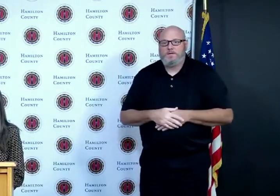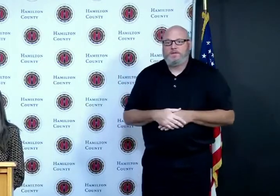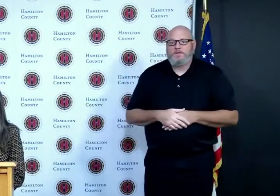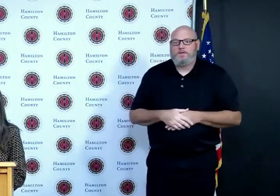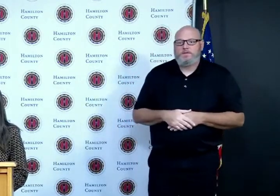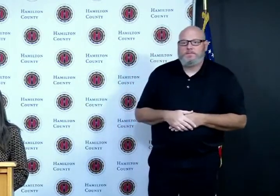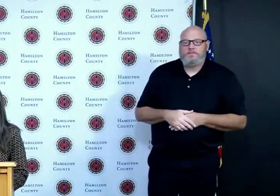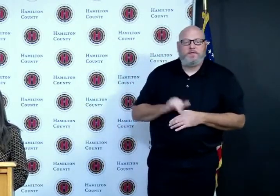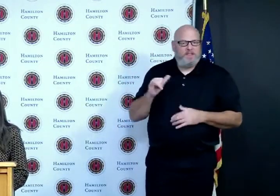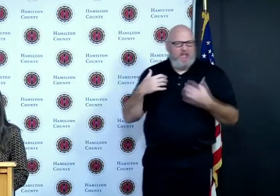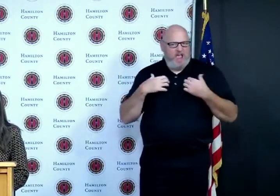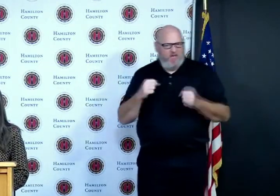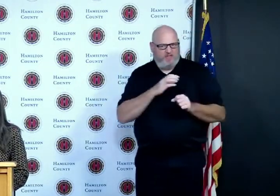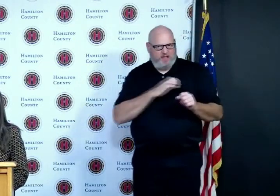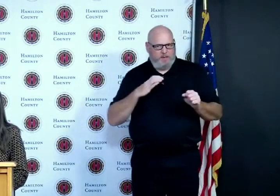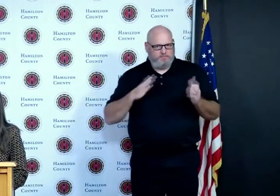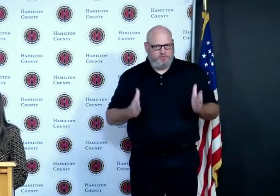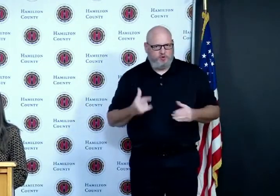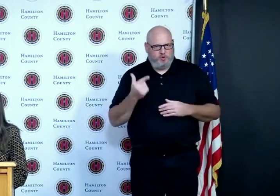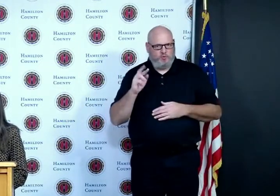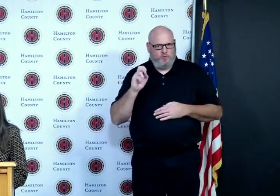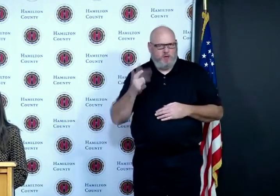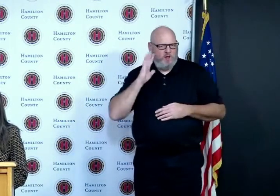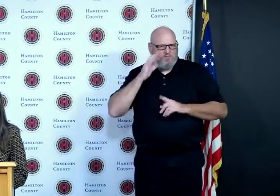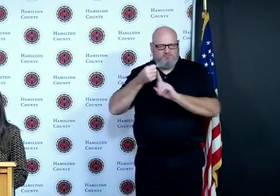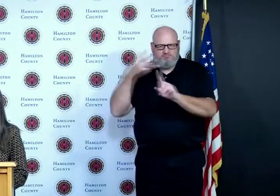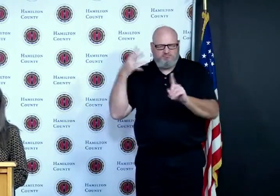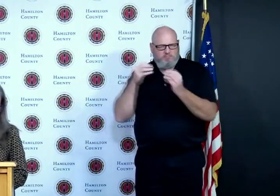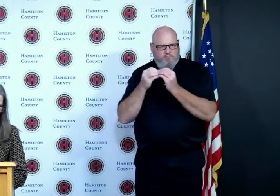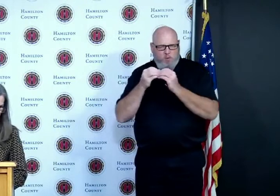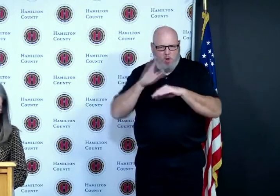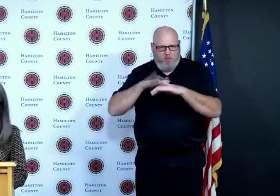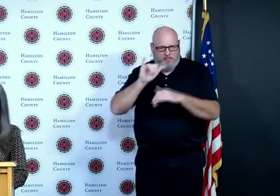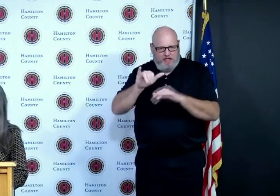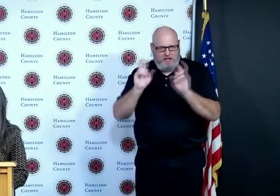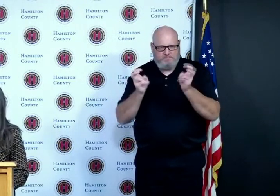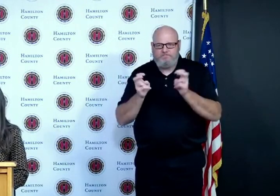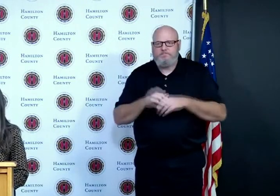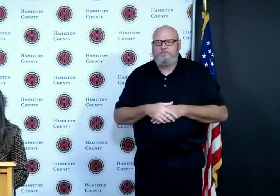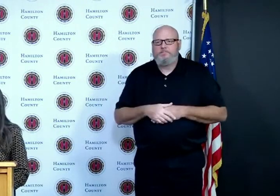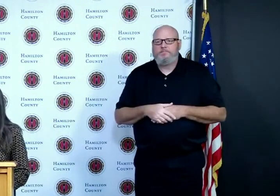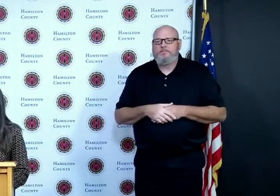update from the economic recovery and relief task force and finally Assistant County Administrator